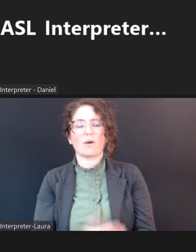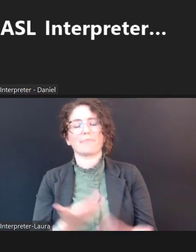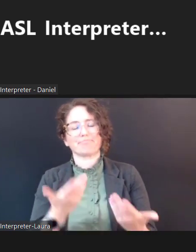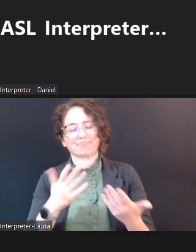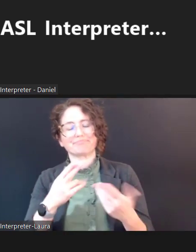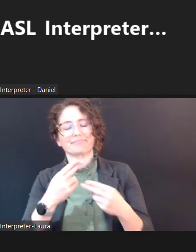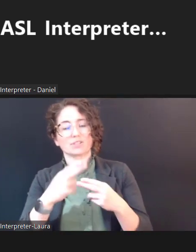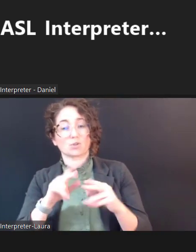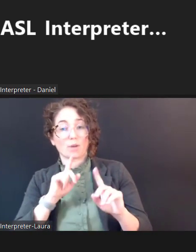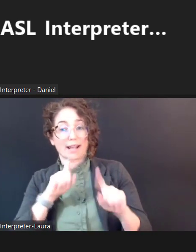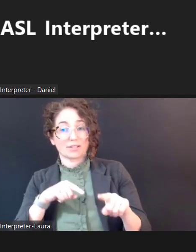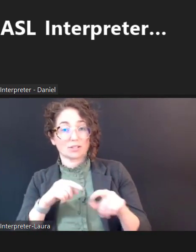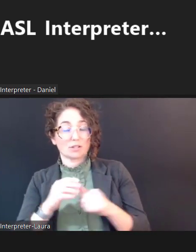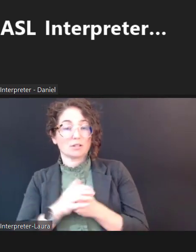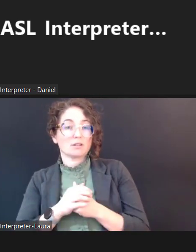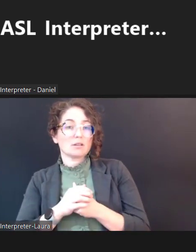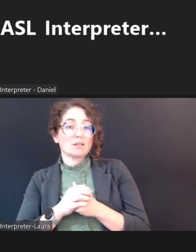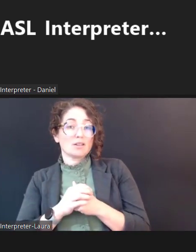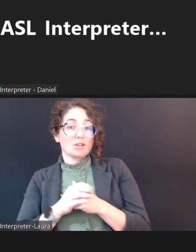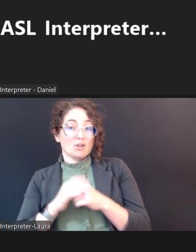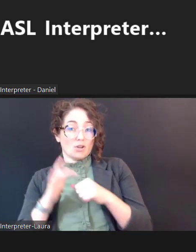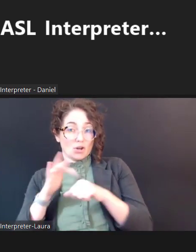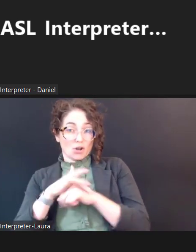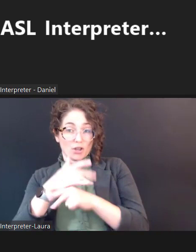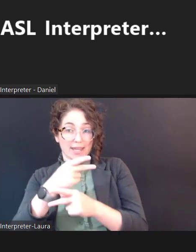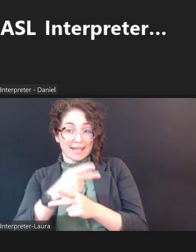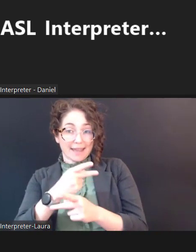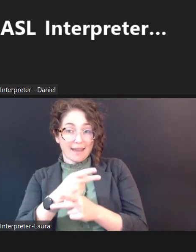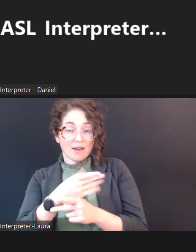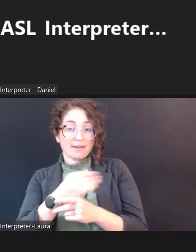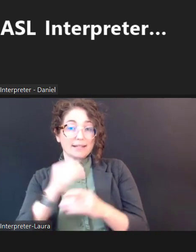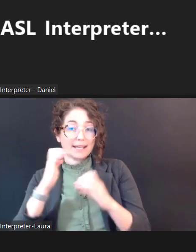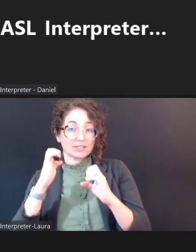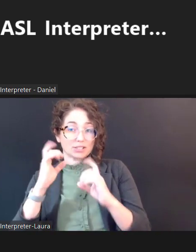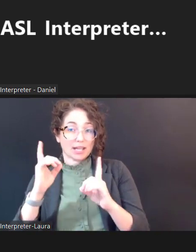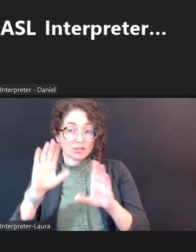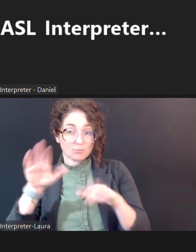and education providers can be trained to conduct evidence-based